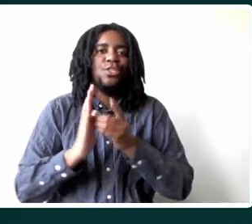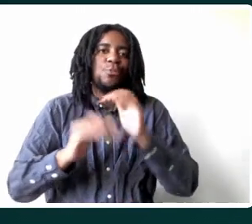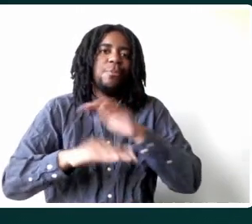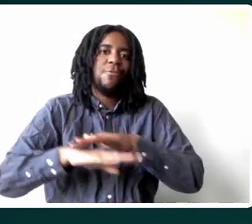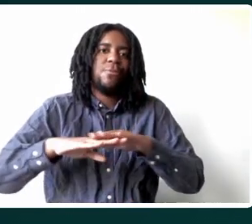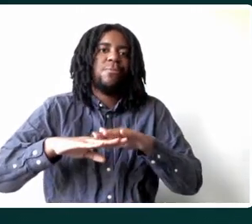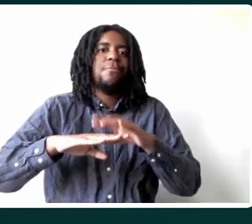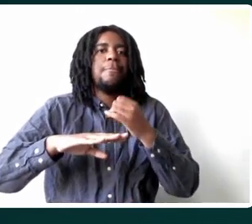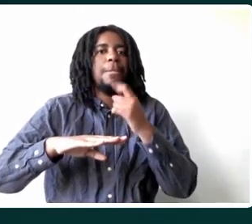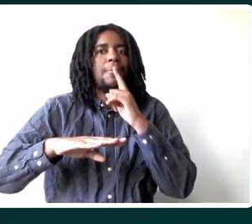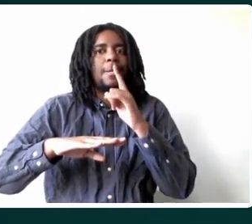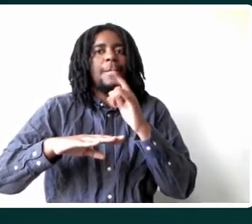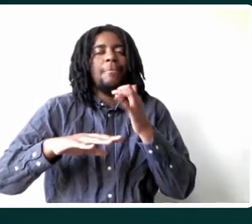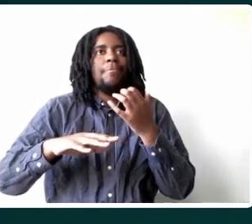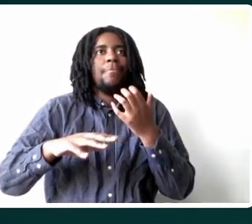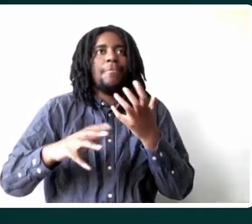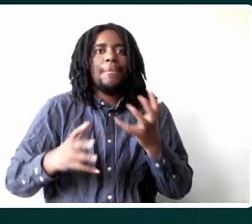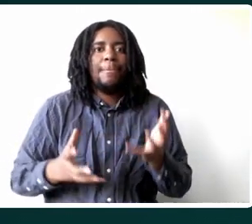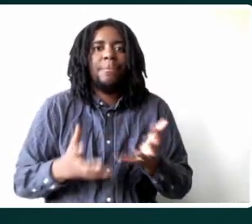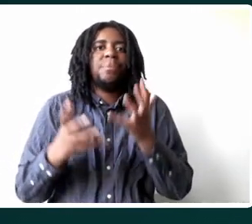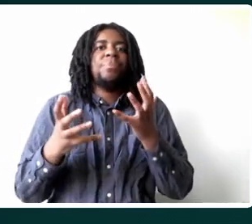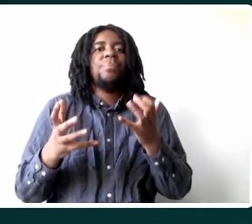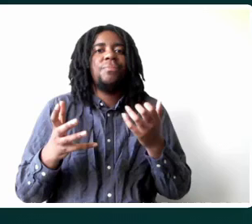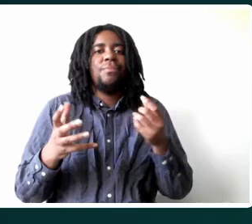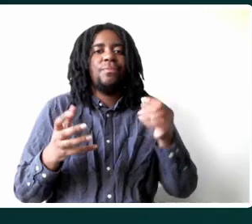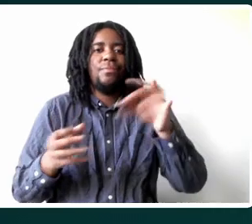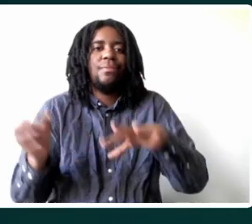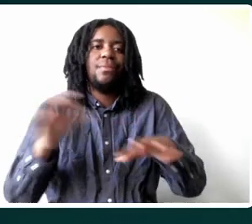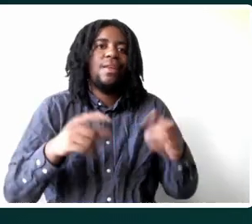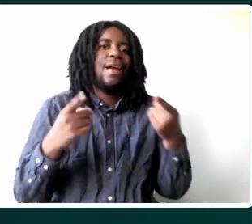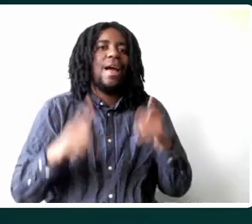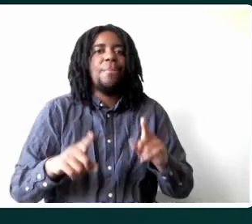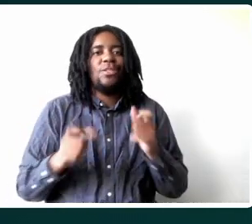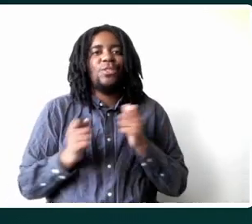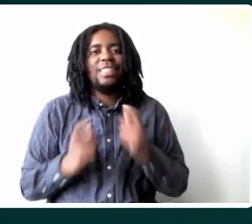collaboration to happen organically. We really had to work through different tools to build this.